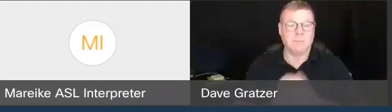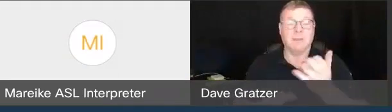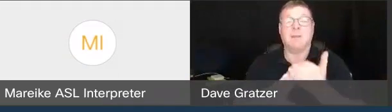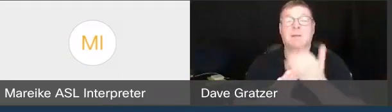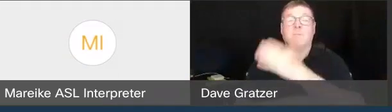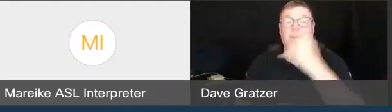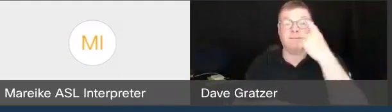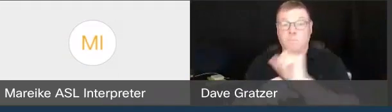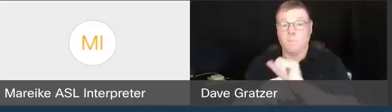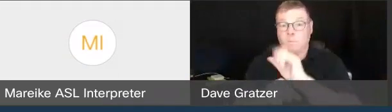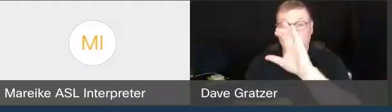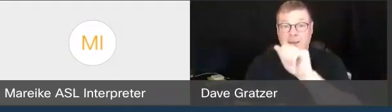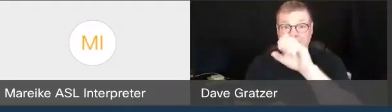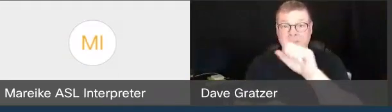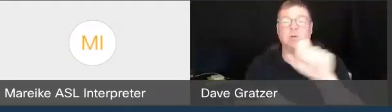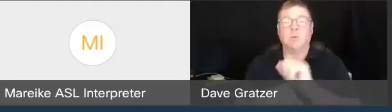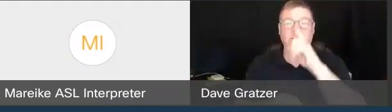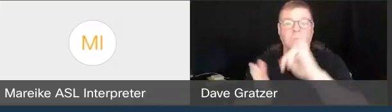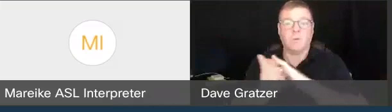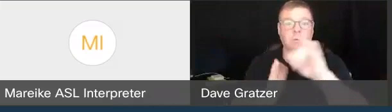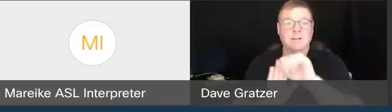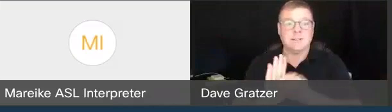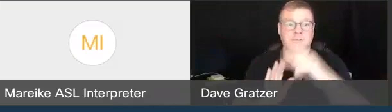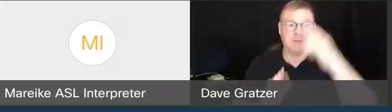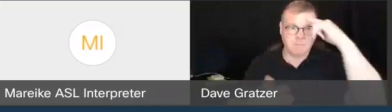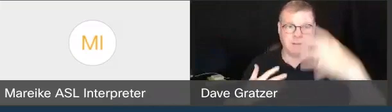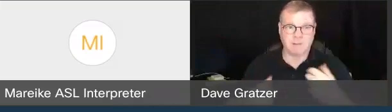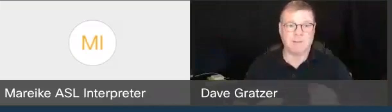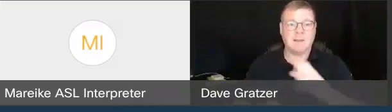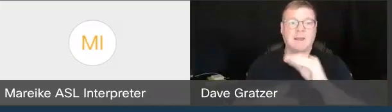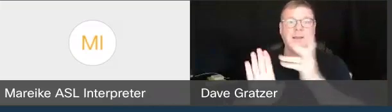work for CASES, she worked for the New York State Office of Mental Health as a psychologist